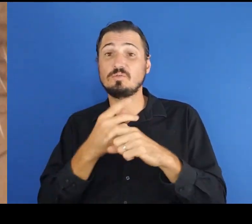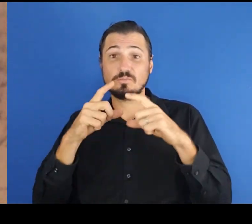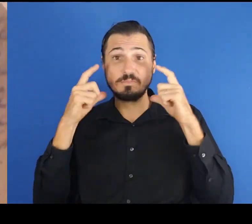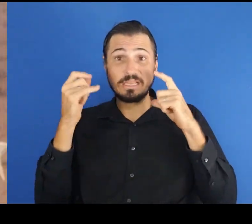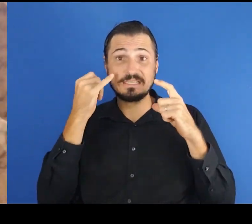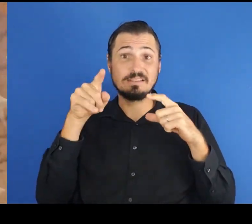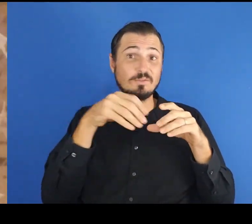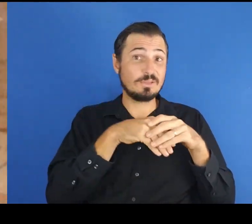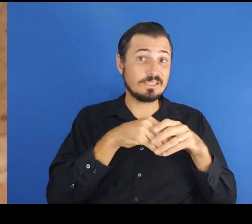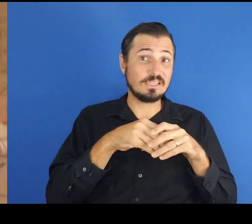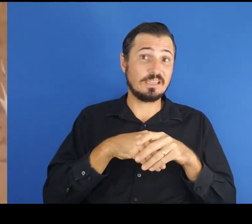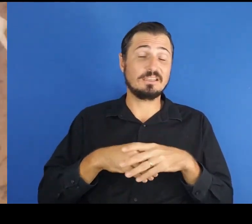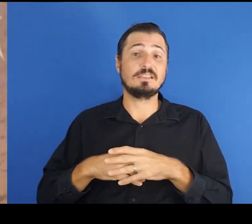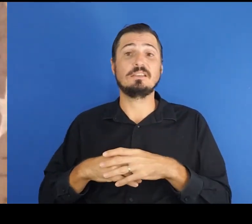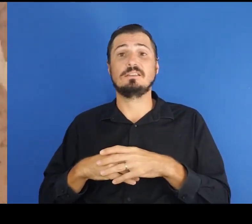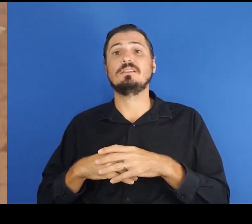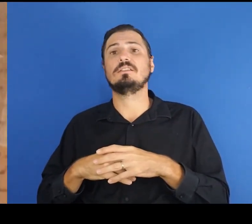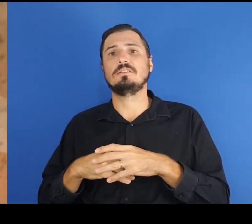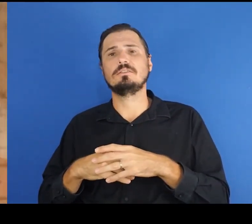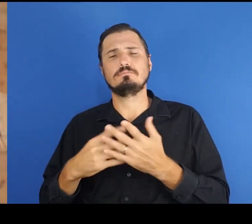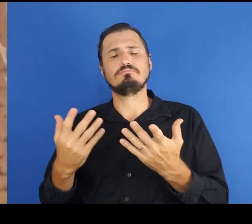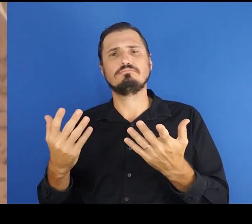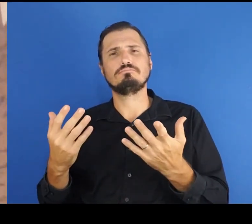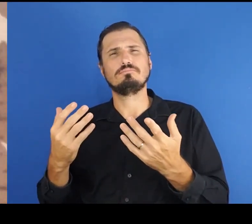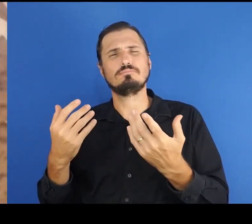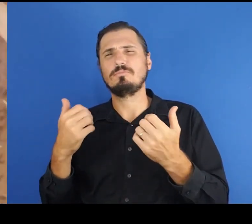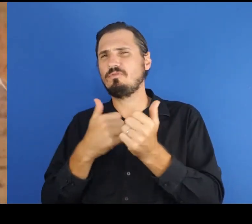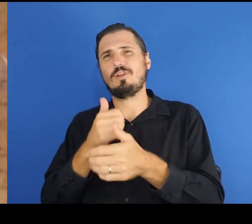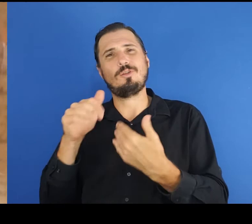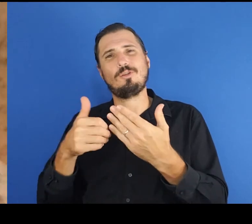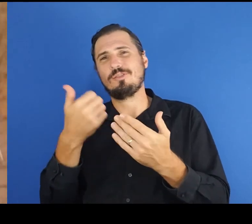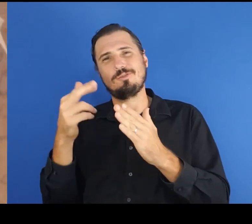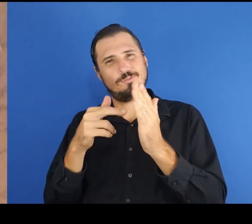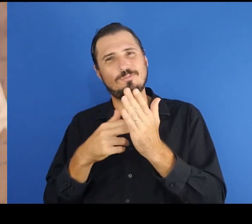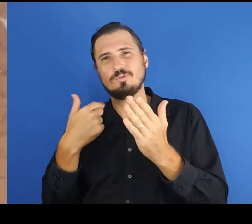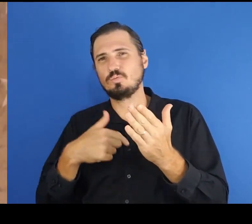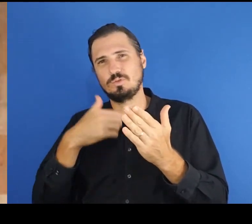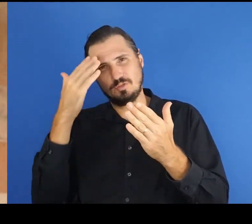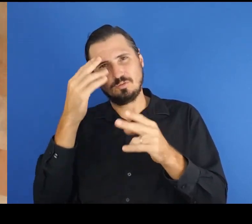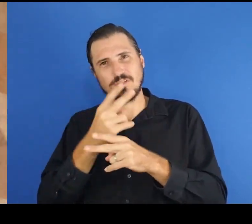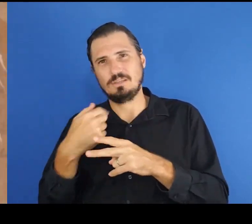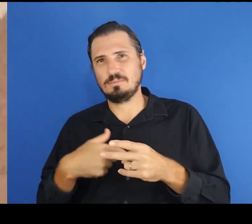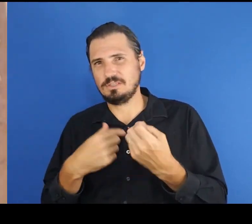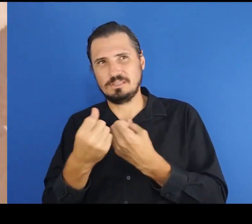masks whenever indoors, and maintain all the other precautions that we know keep us safe